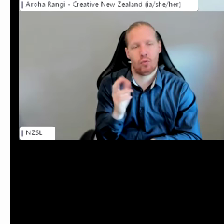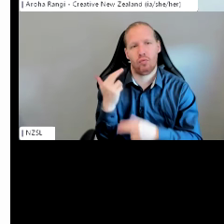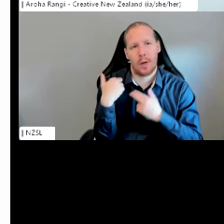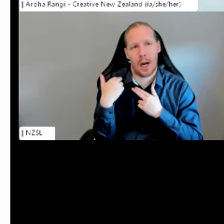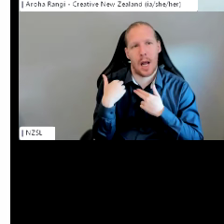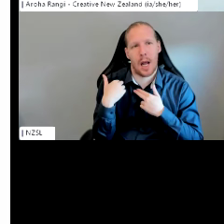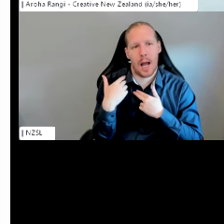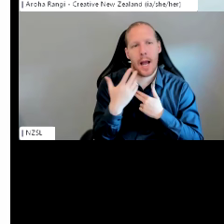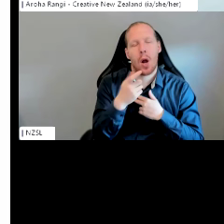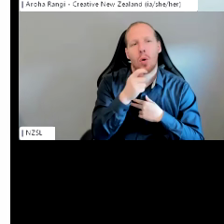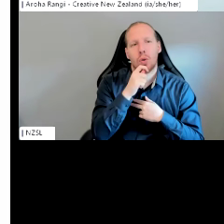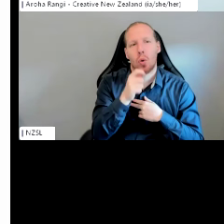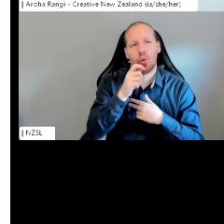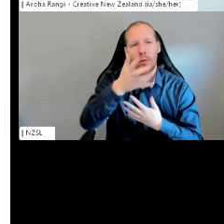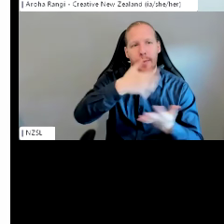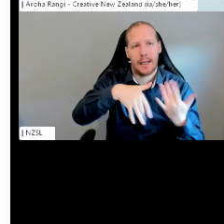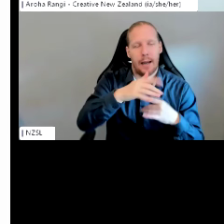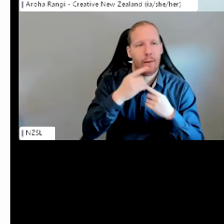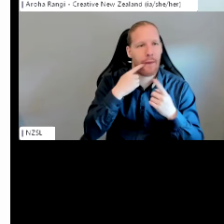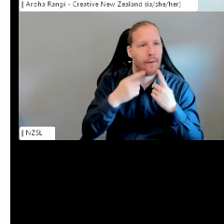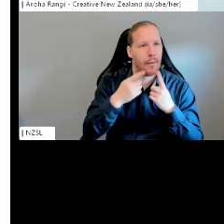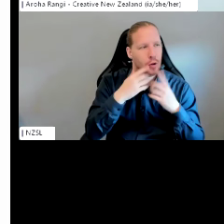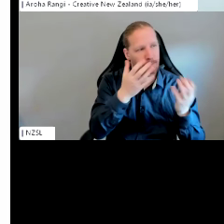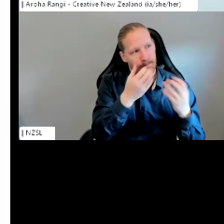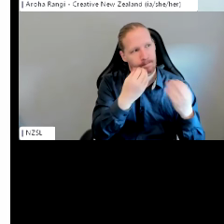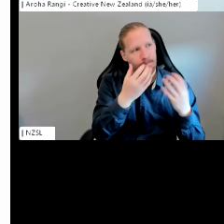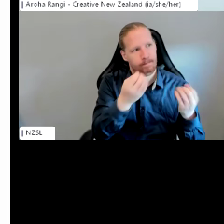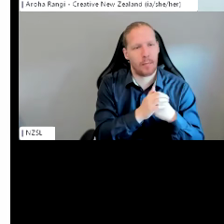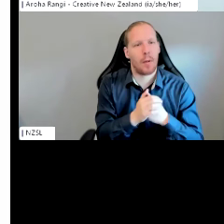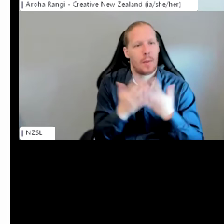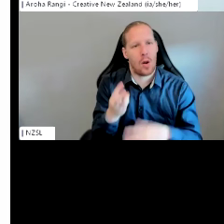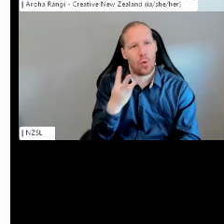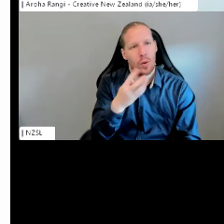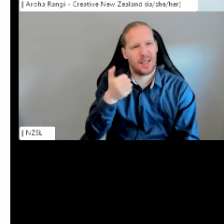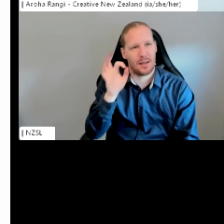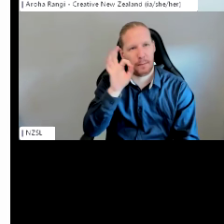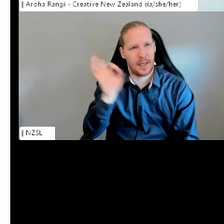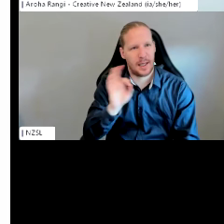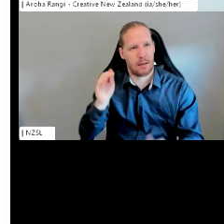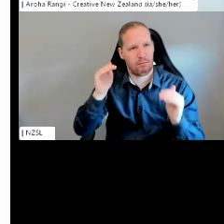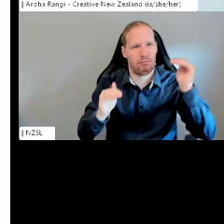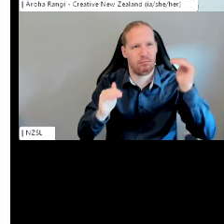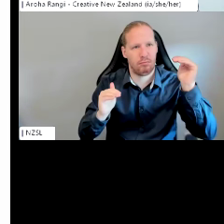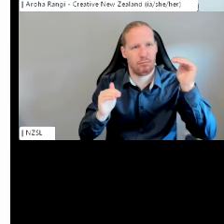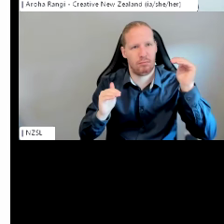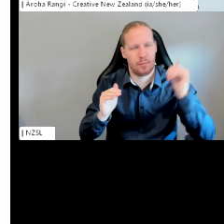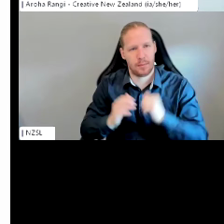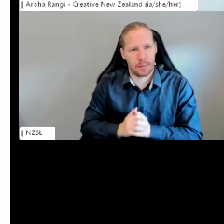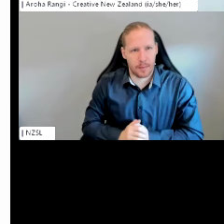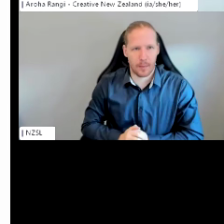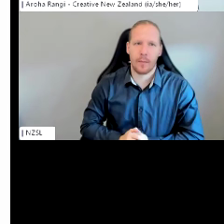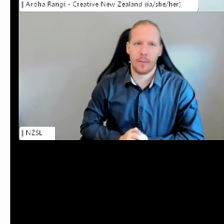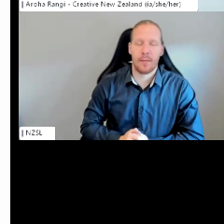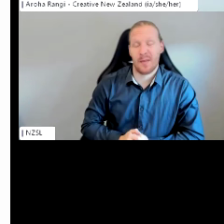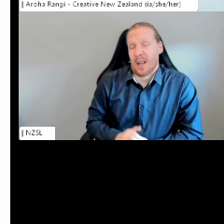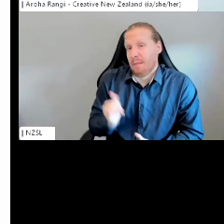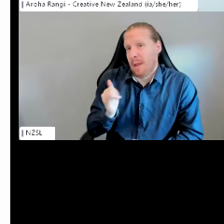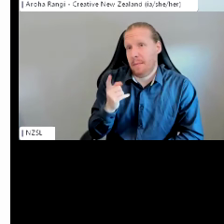and I think that's probably a um a verdict on um the quality of social media. Um social media has